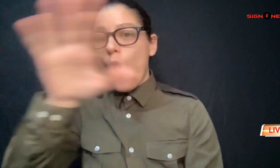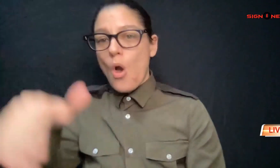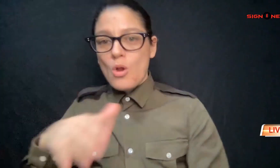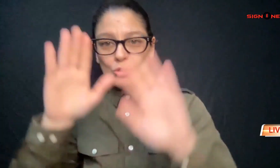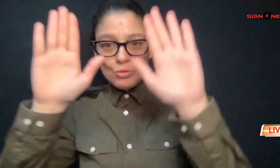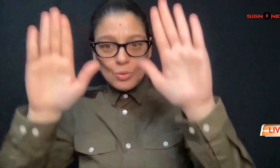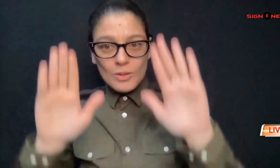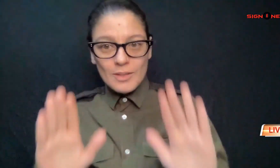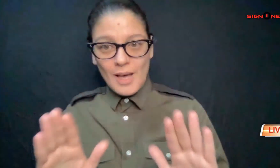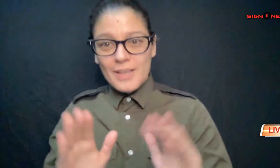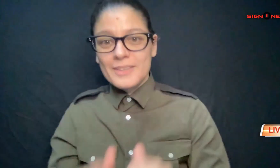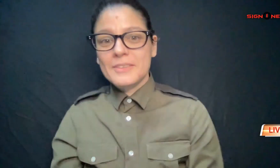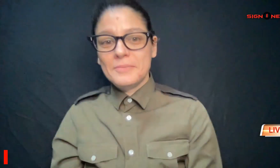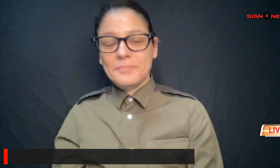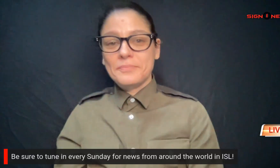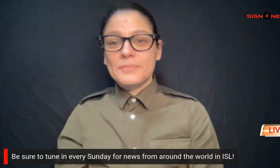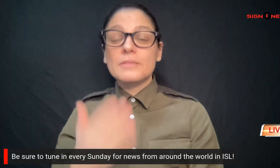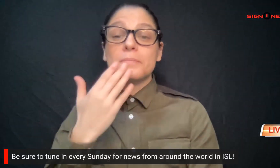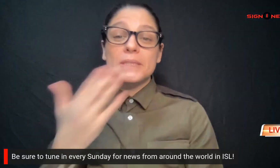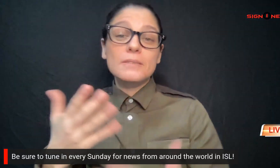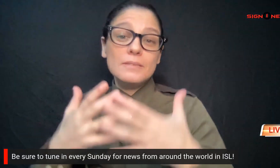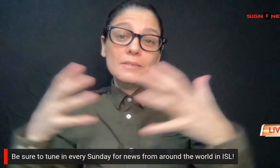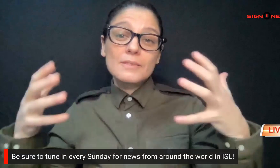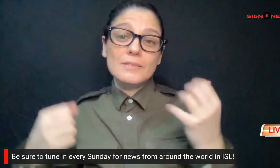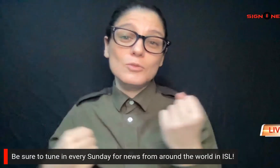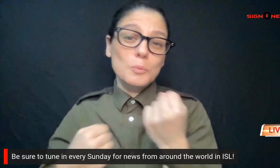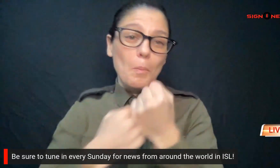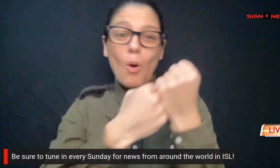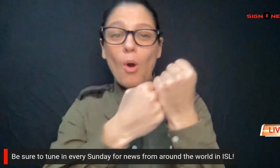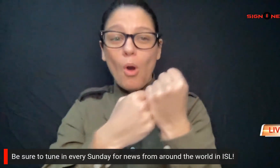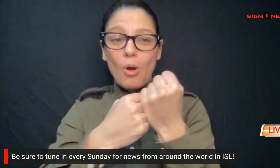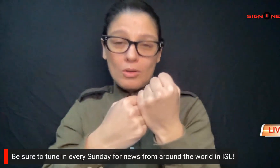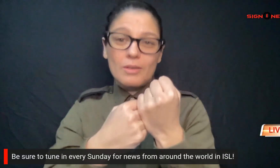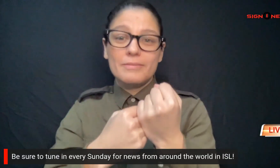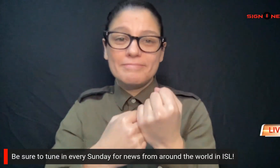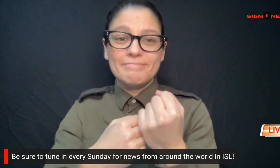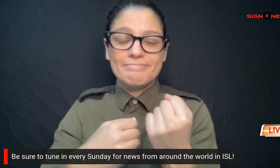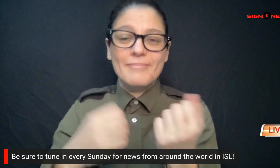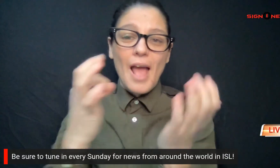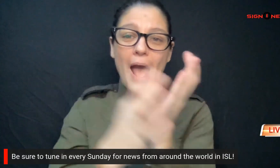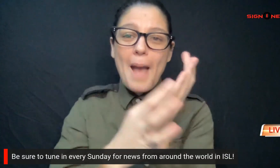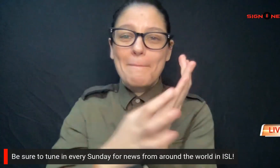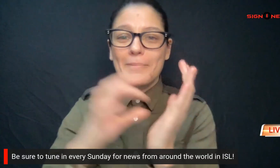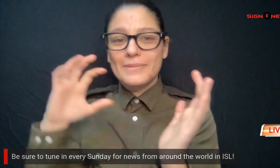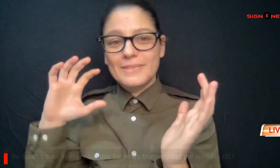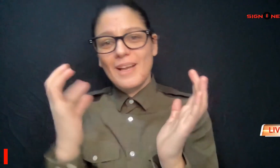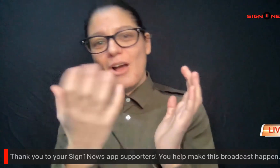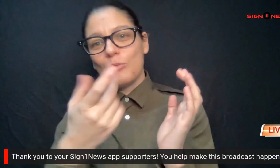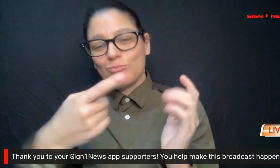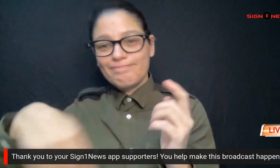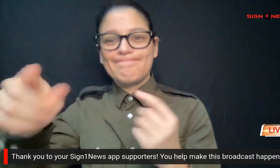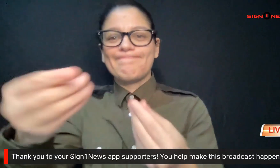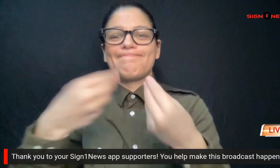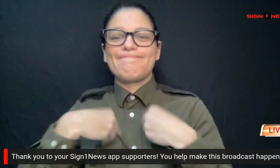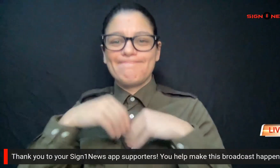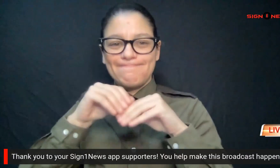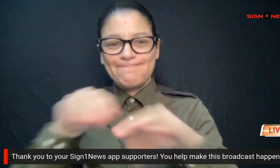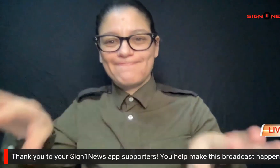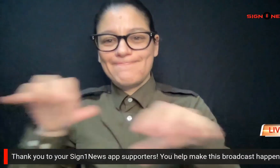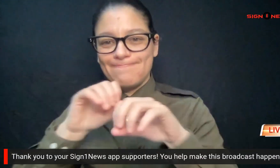every Sunday a big thank you to our Sign1News app supporters you help make this broadcast happen